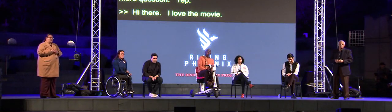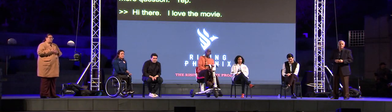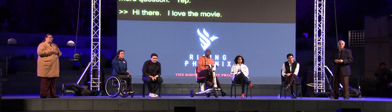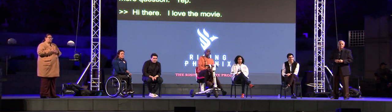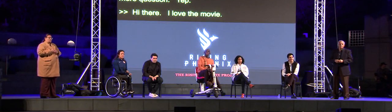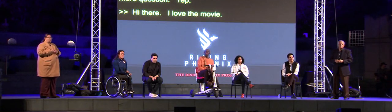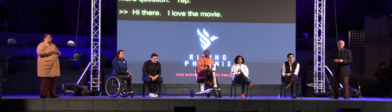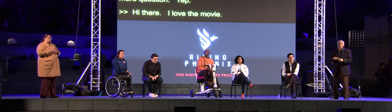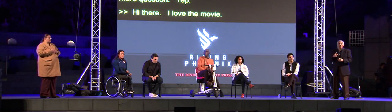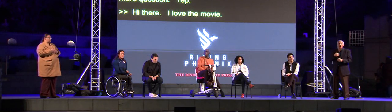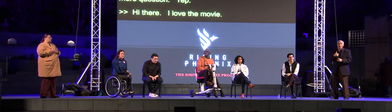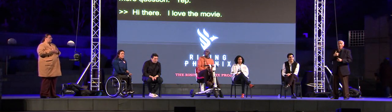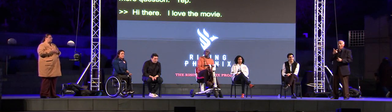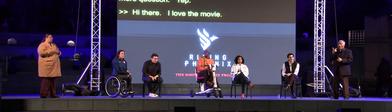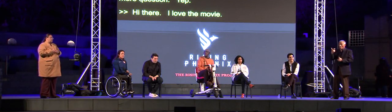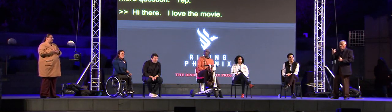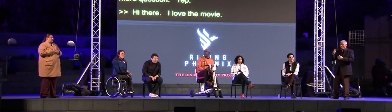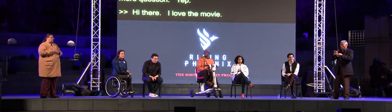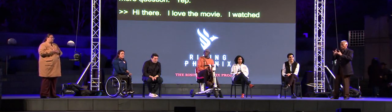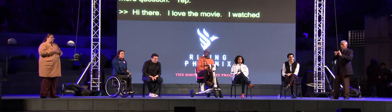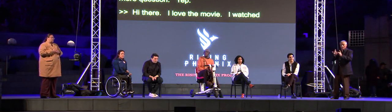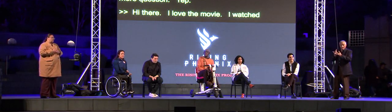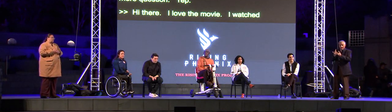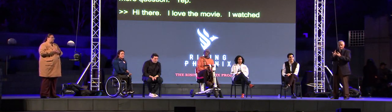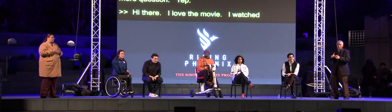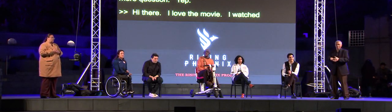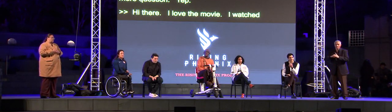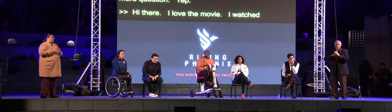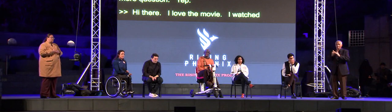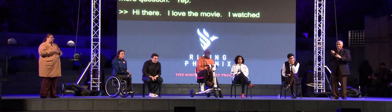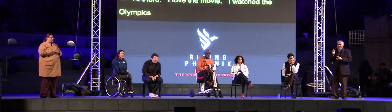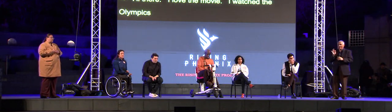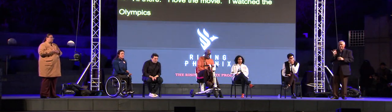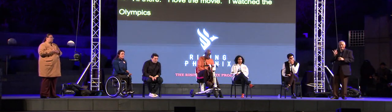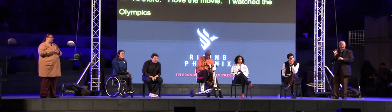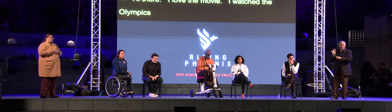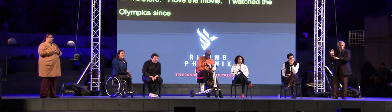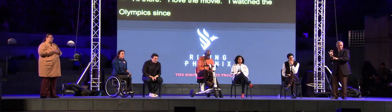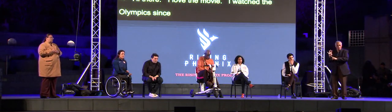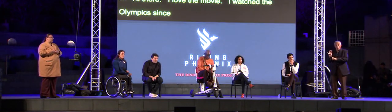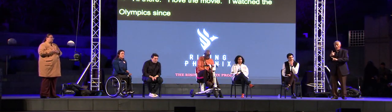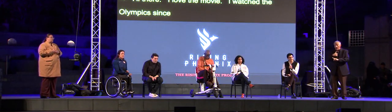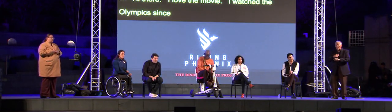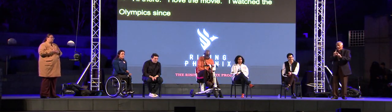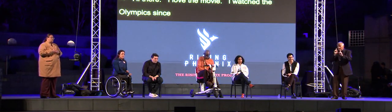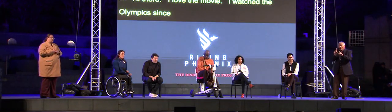I've watched the Olympics since-- every one, since 1984, and I've been to eight Olympics,